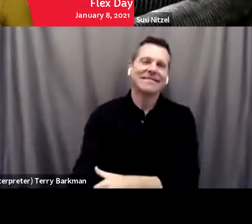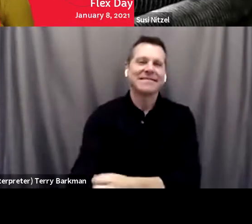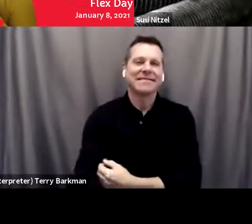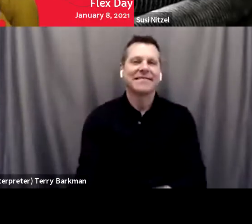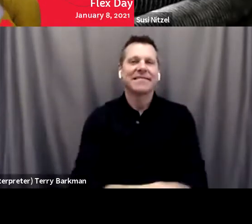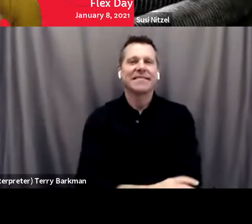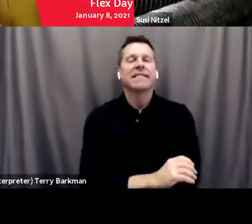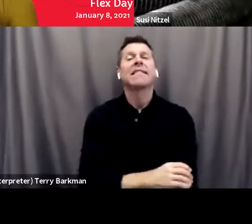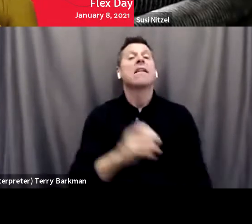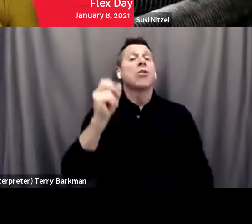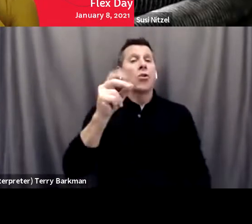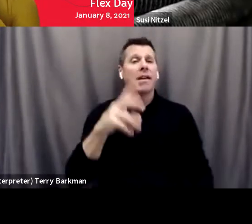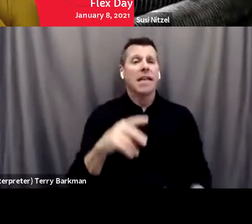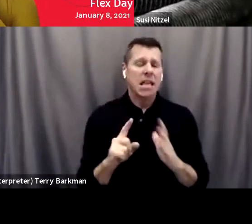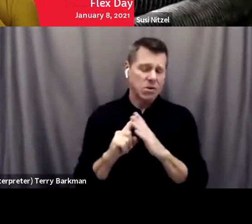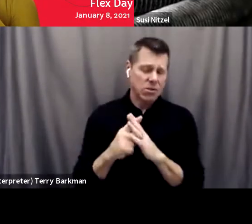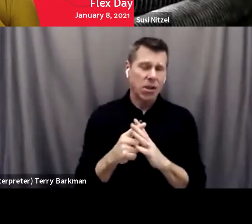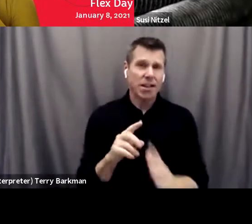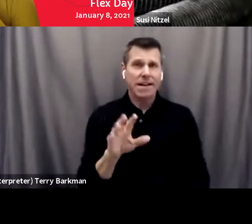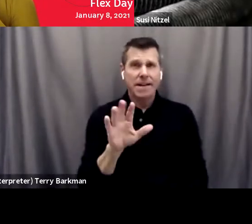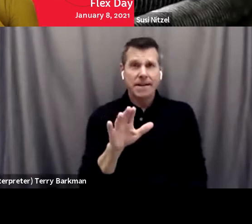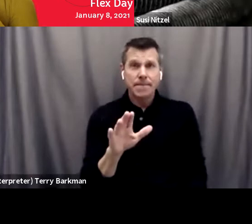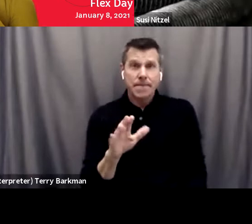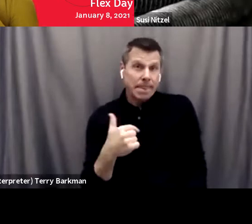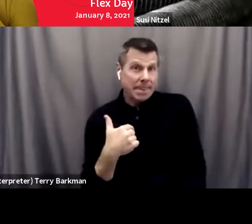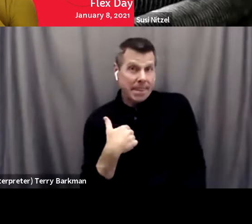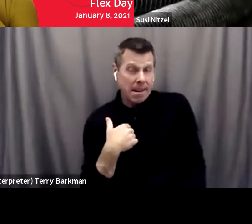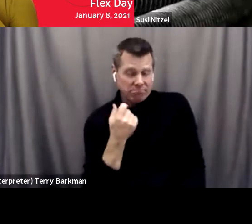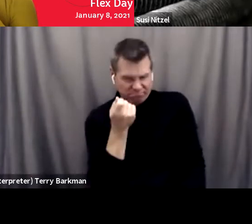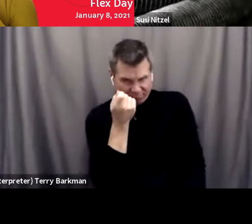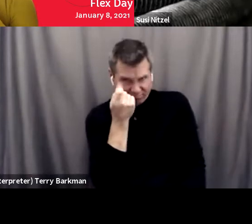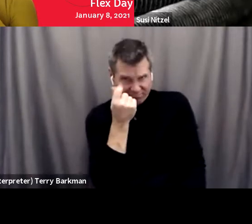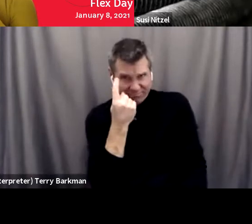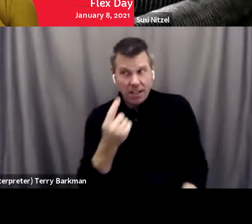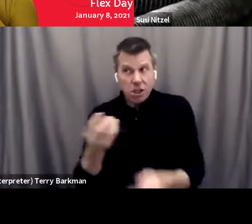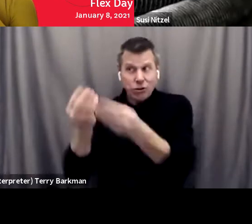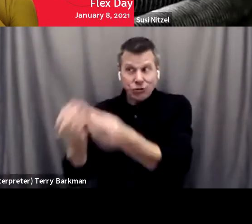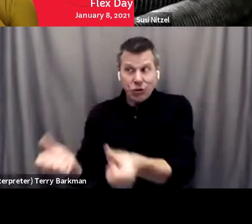so I want to start out by saying that, to my knowledge, there is no intention of dissolving and reforming the divisions into